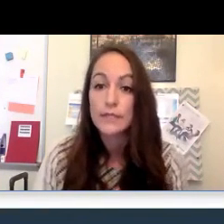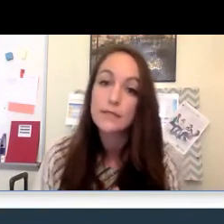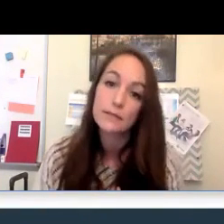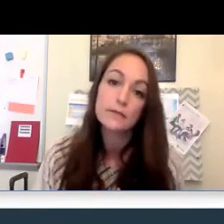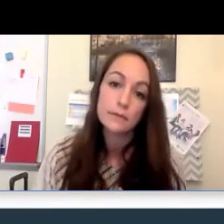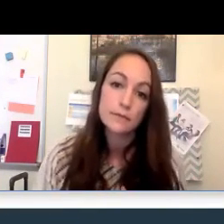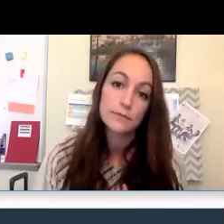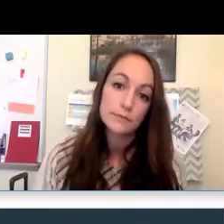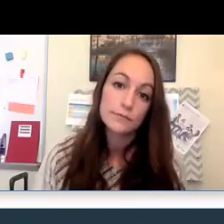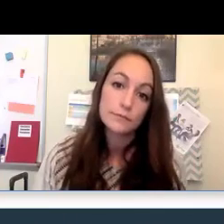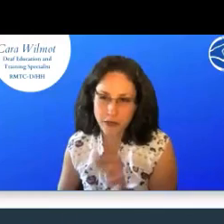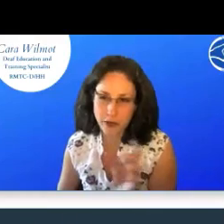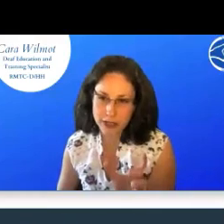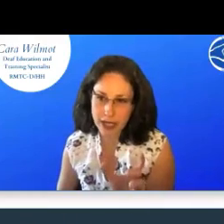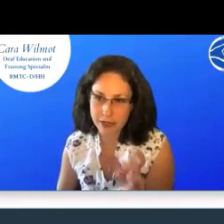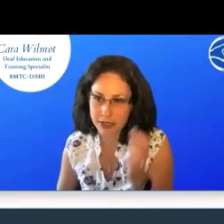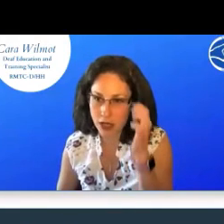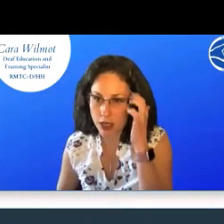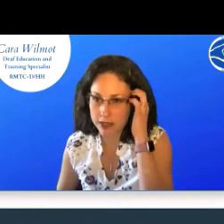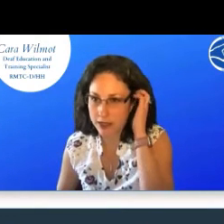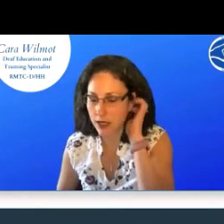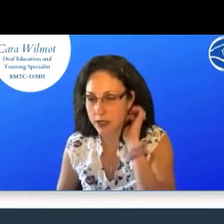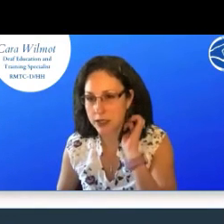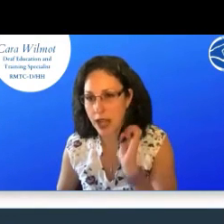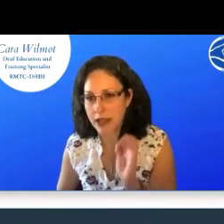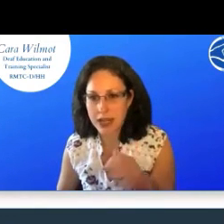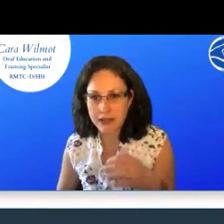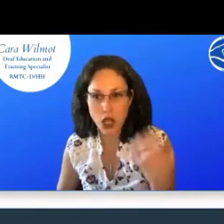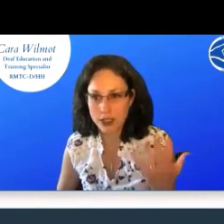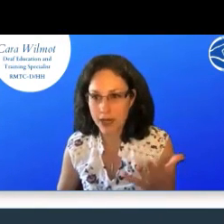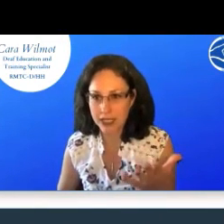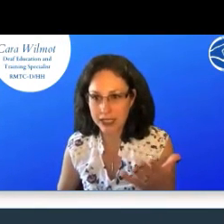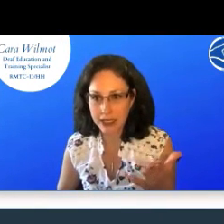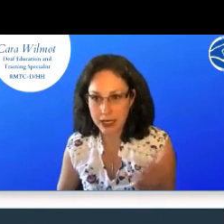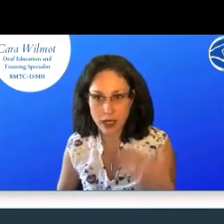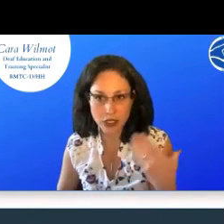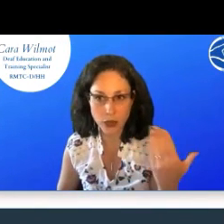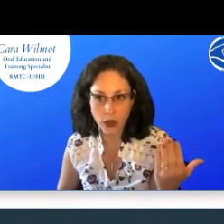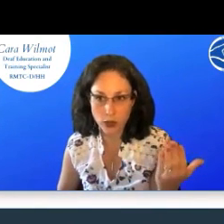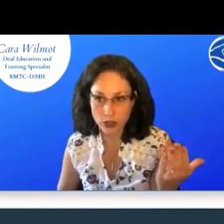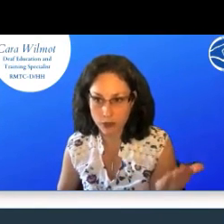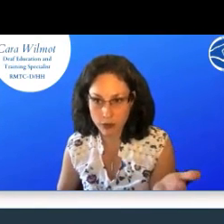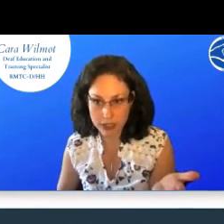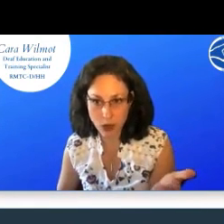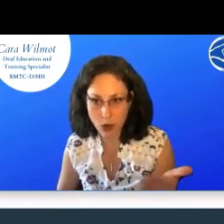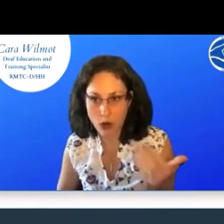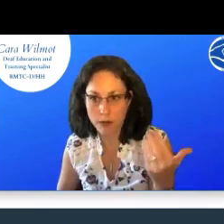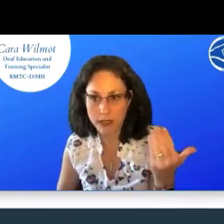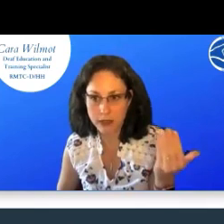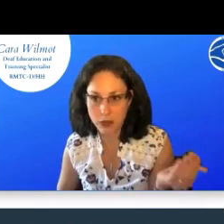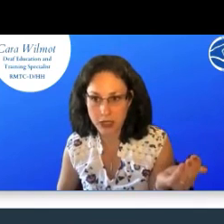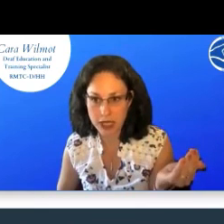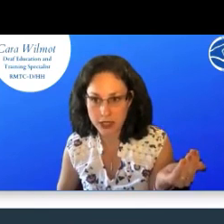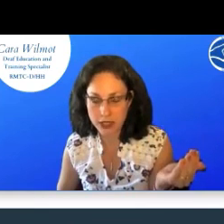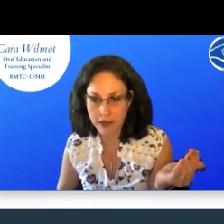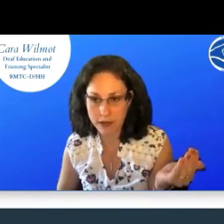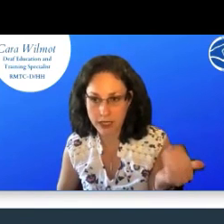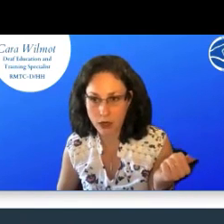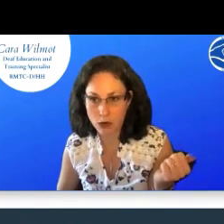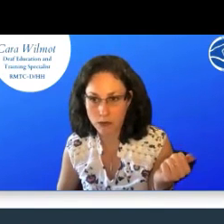[CARA] So I know you've only had him since August.. Had they talked about any, like, auditory-oral supports at home and communication development at home?